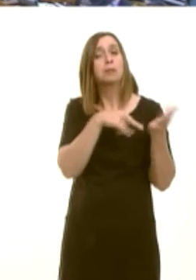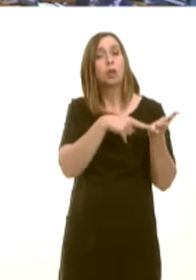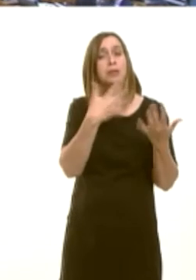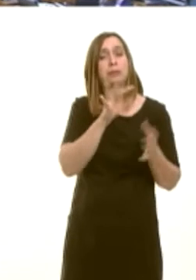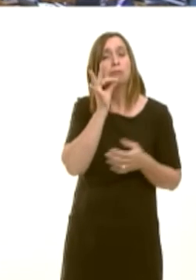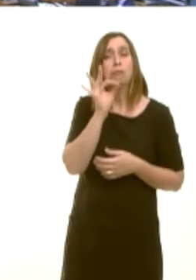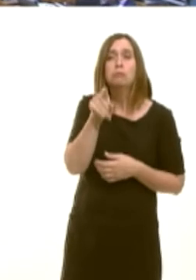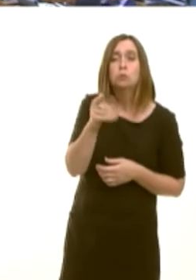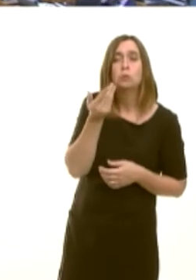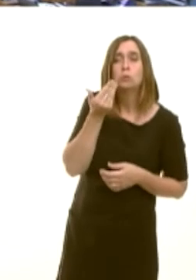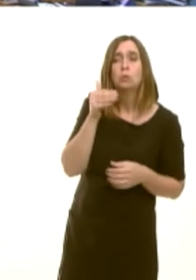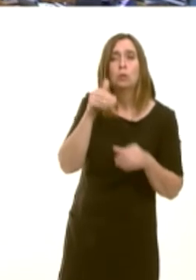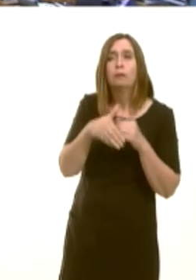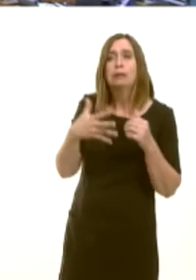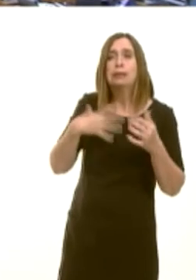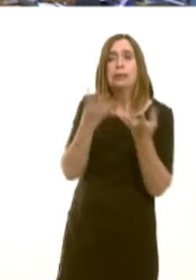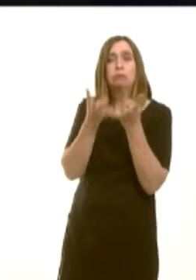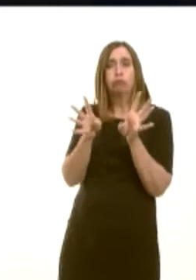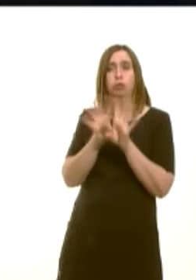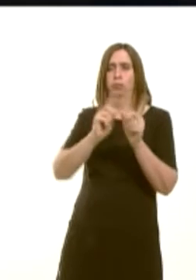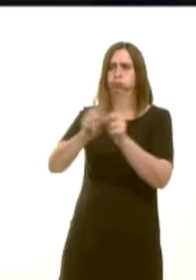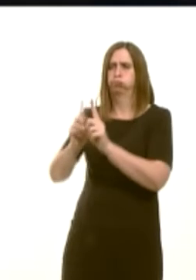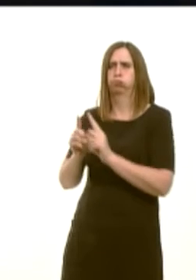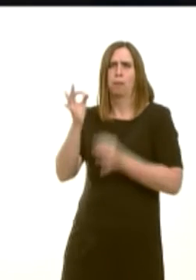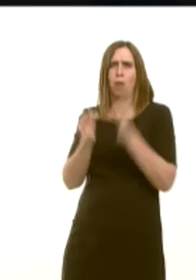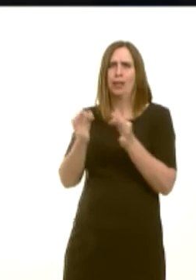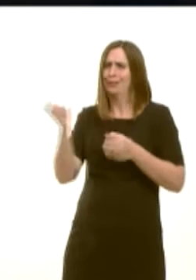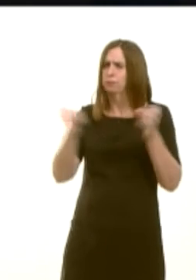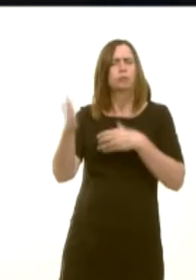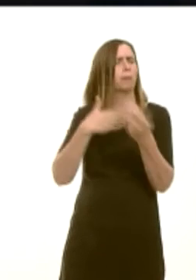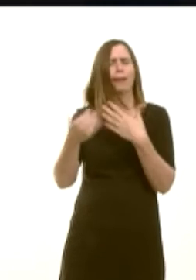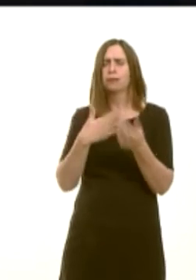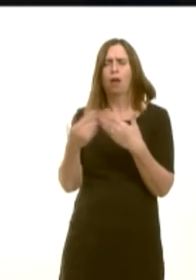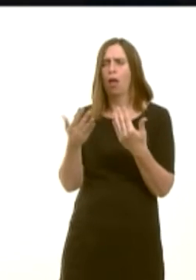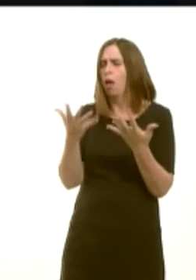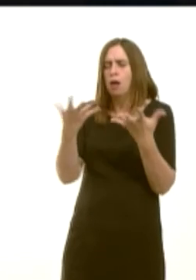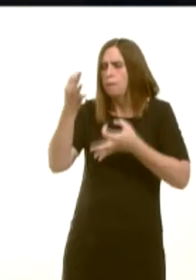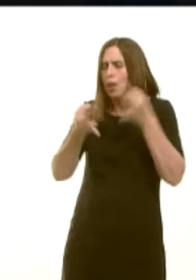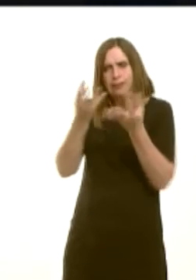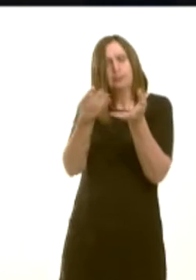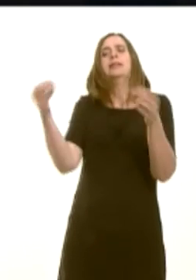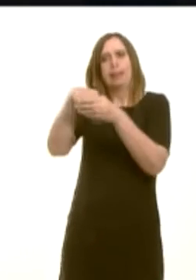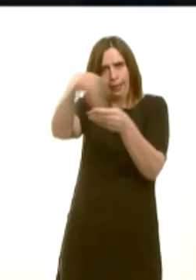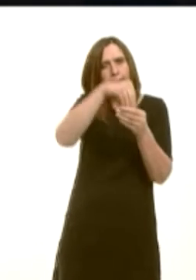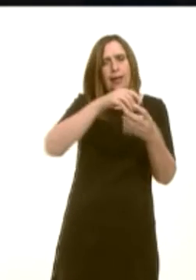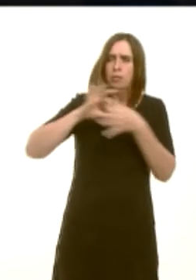for a cross-partyóand, indeed, a non-partyócampaign to engage the people of Wales in the debate